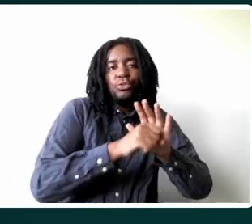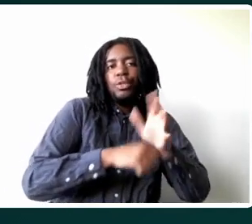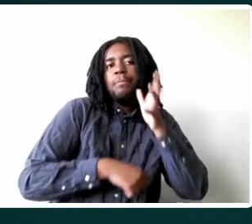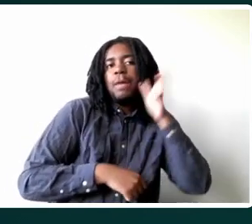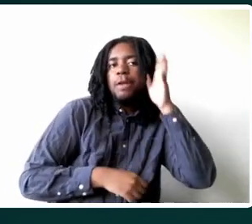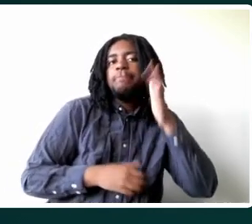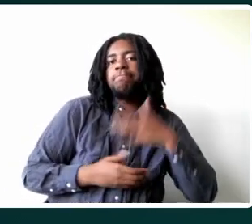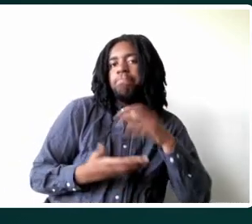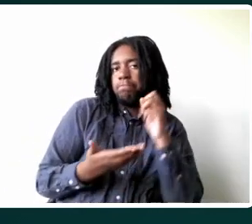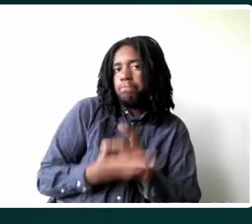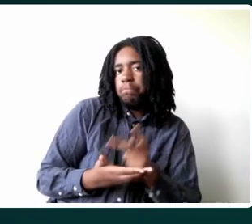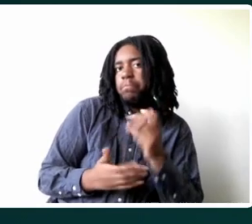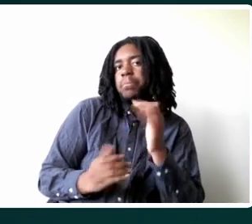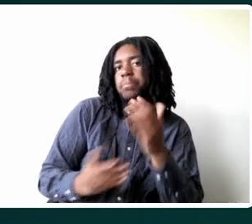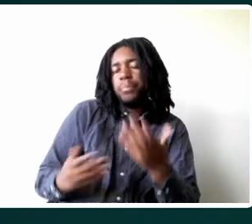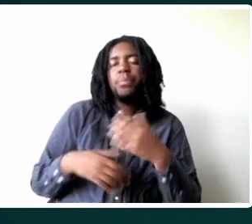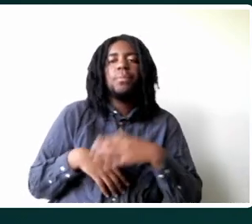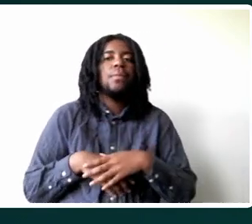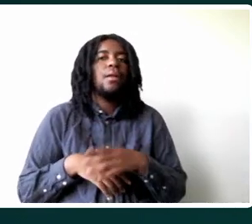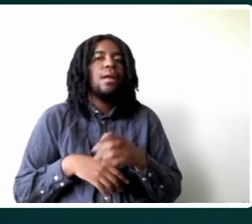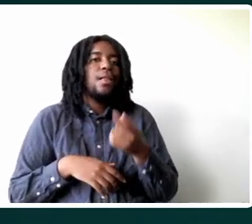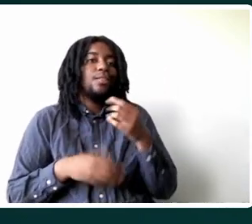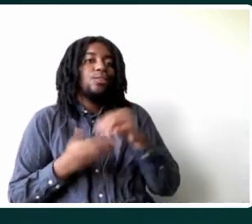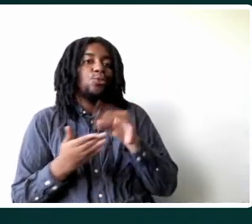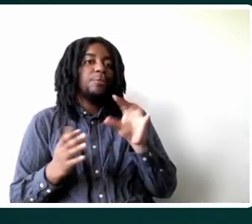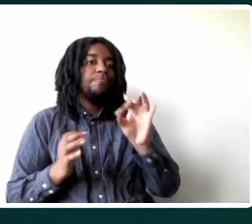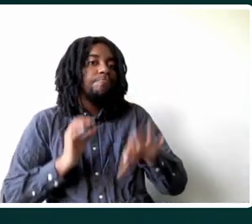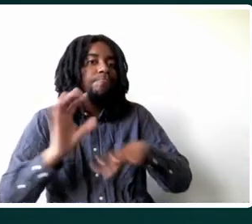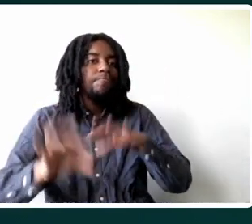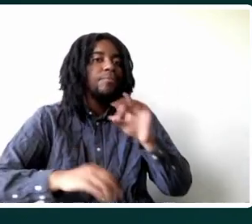To answer that first design cycle question of who are you? What is the world you live in? And